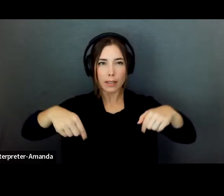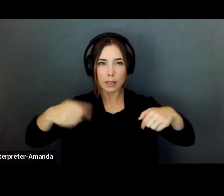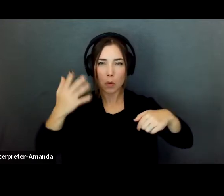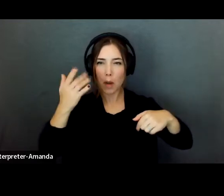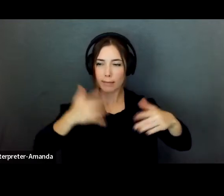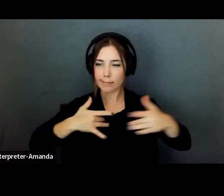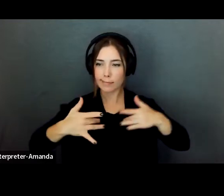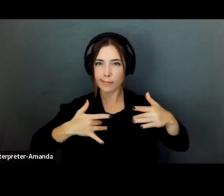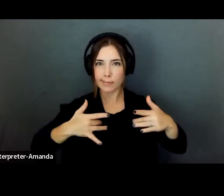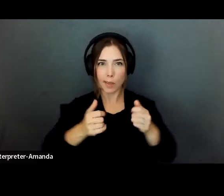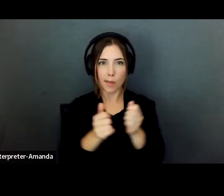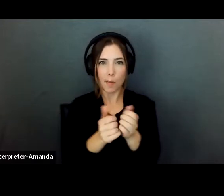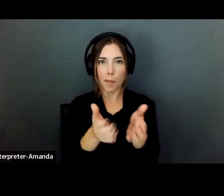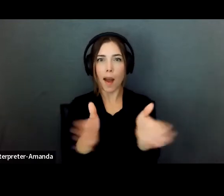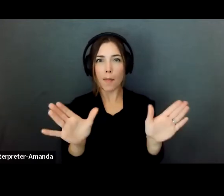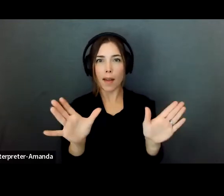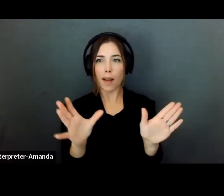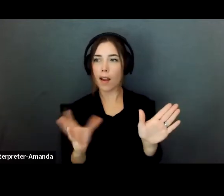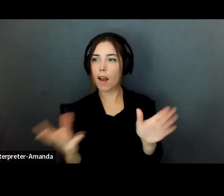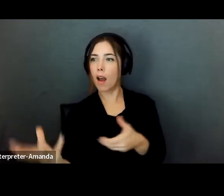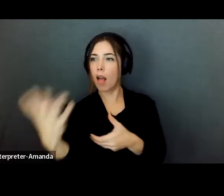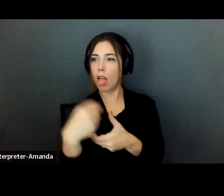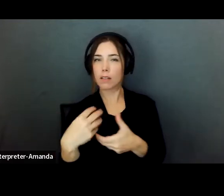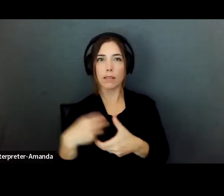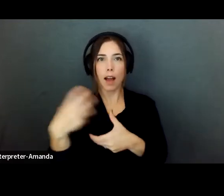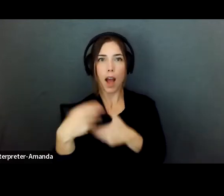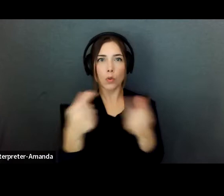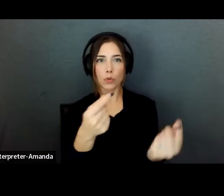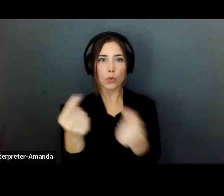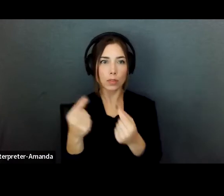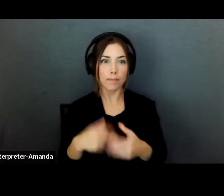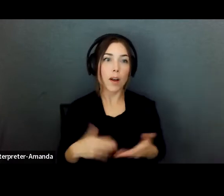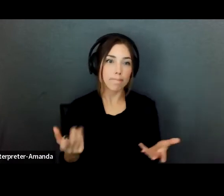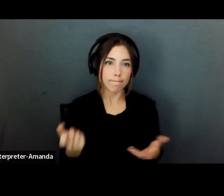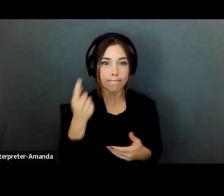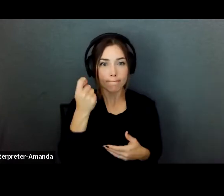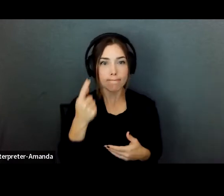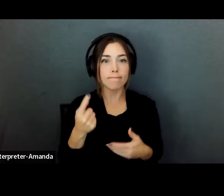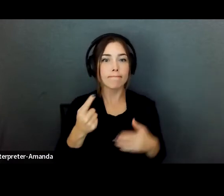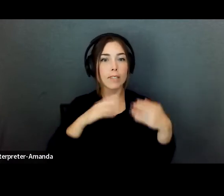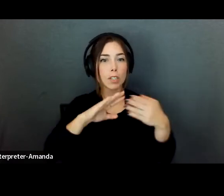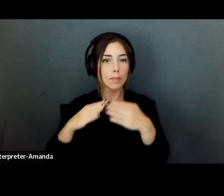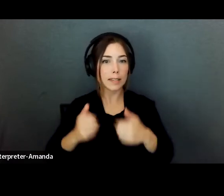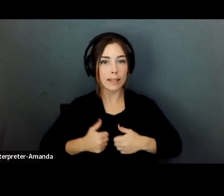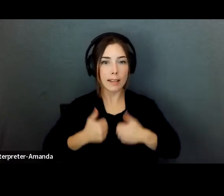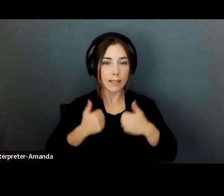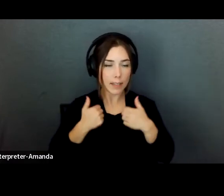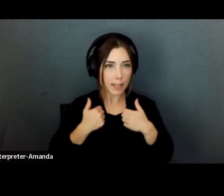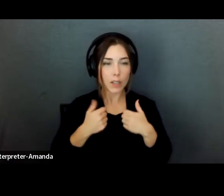Well the administration and community living works closely with CMS to implement the settings rule.